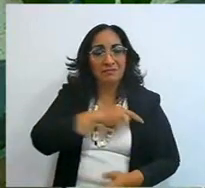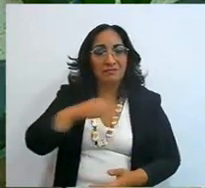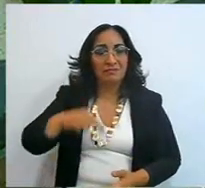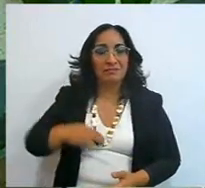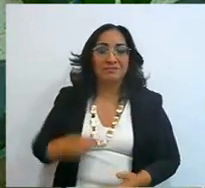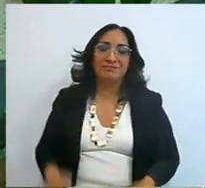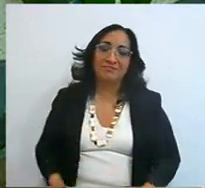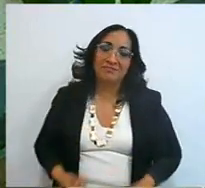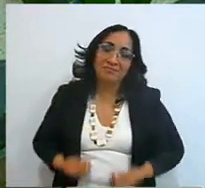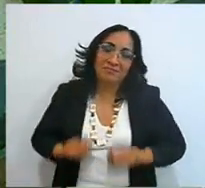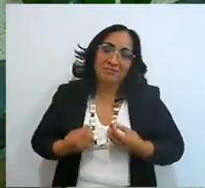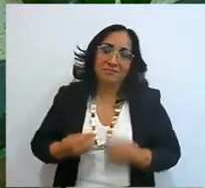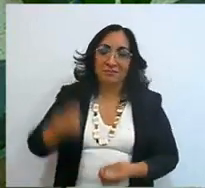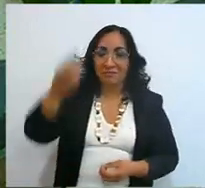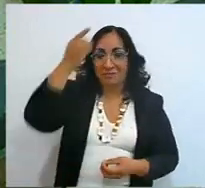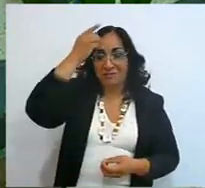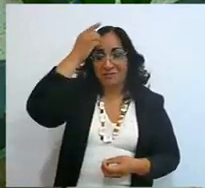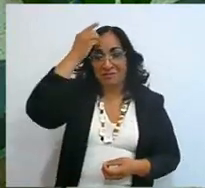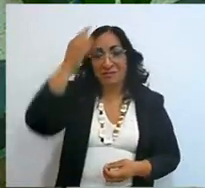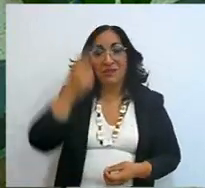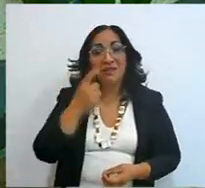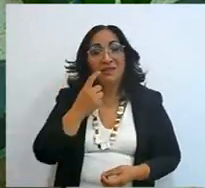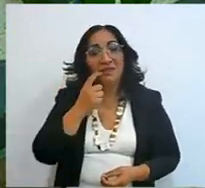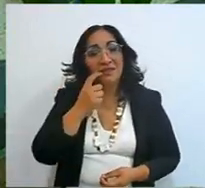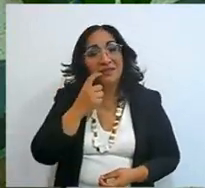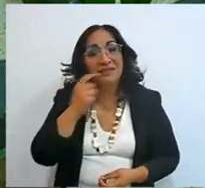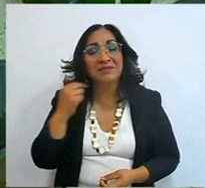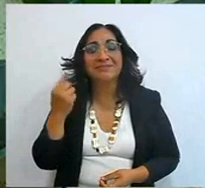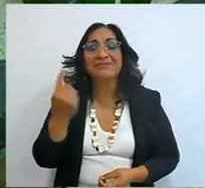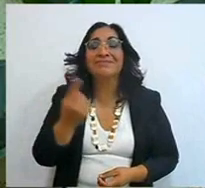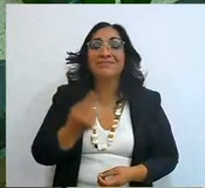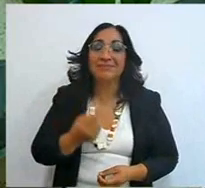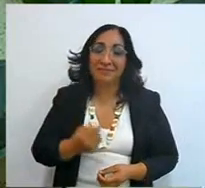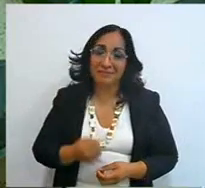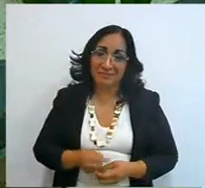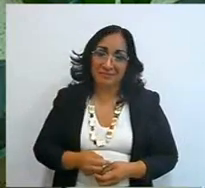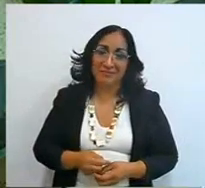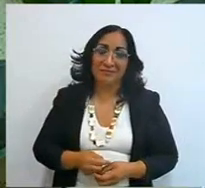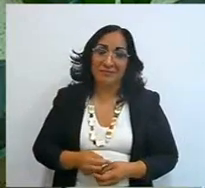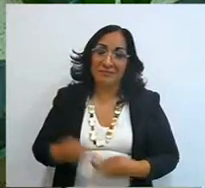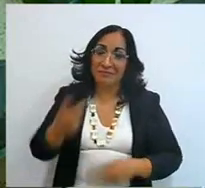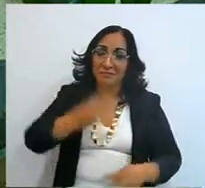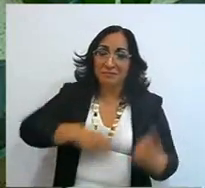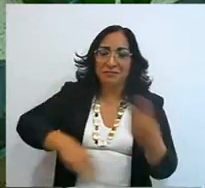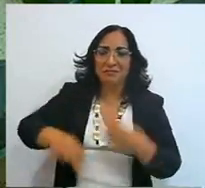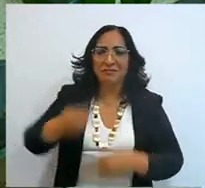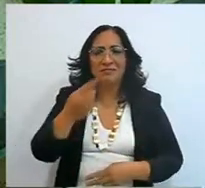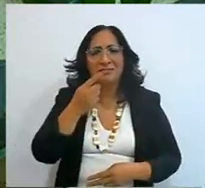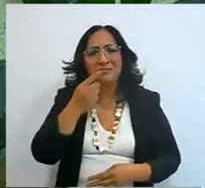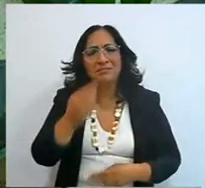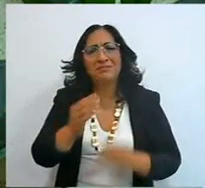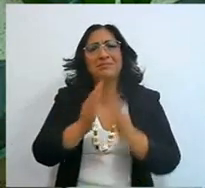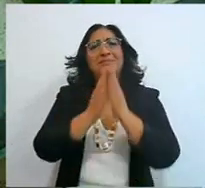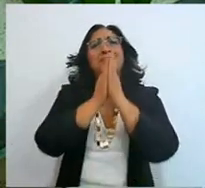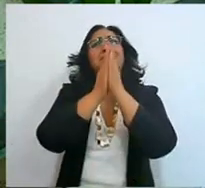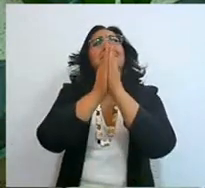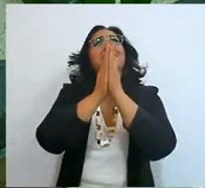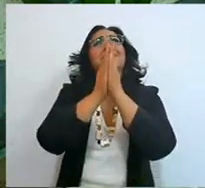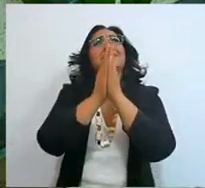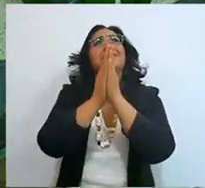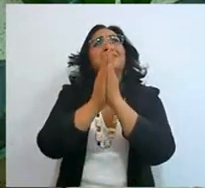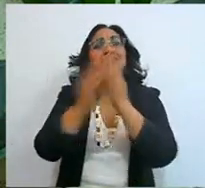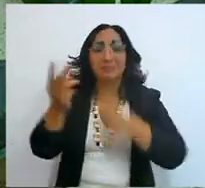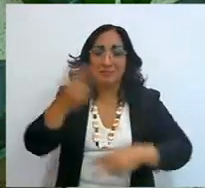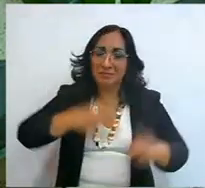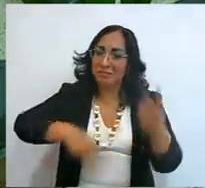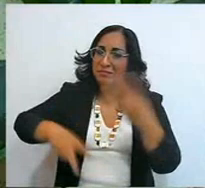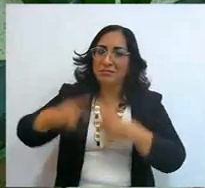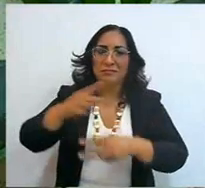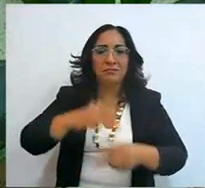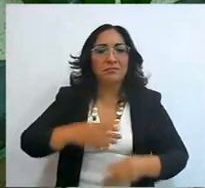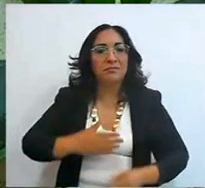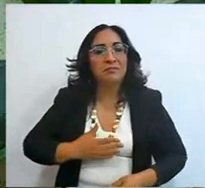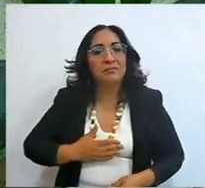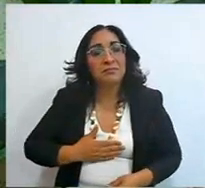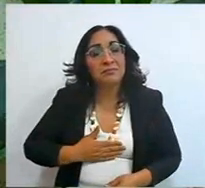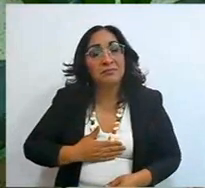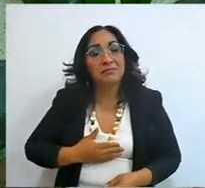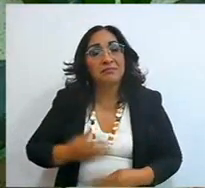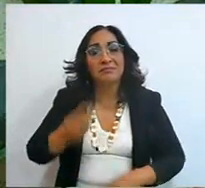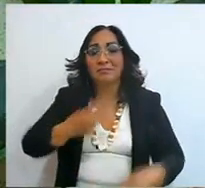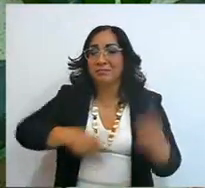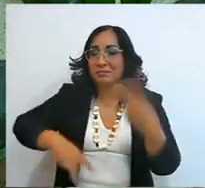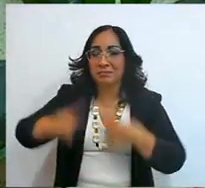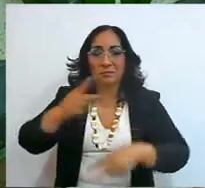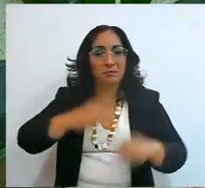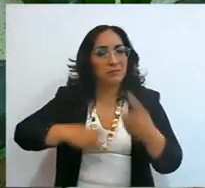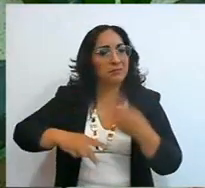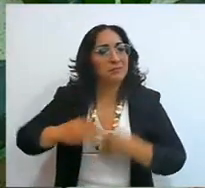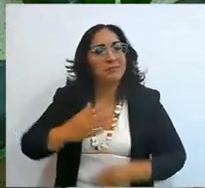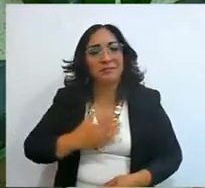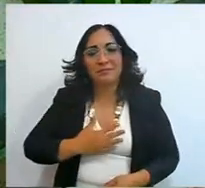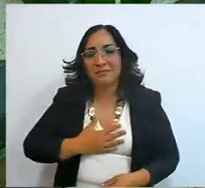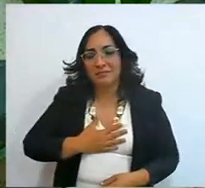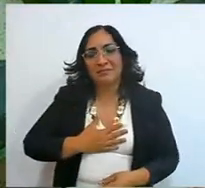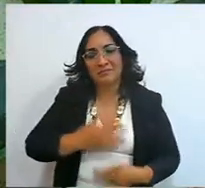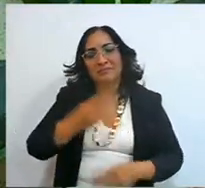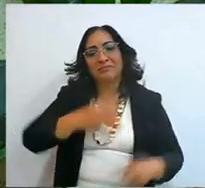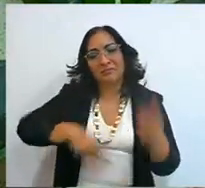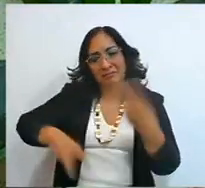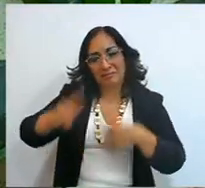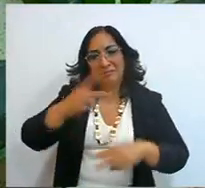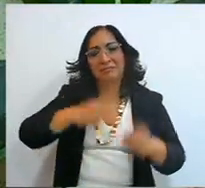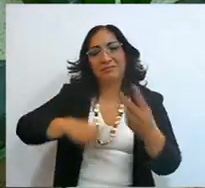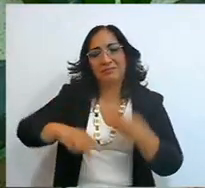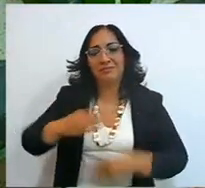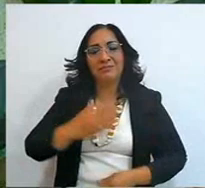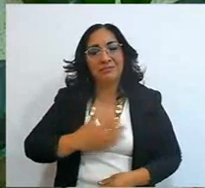God is jealous of us, God calls us again with a cry, come back to me, come back to me, come back to me,